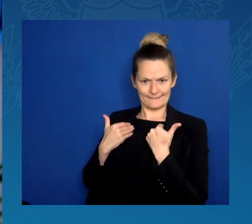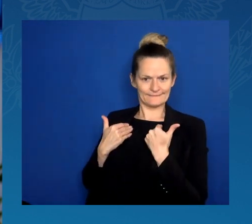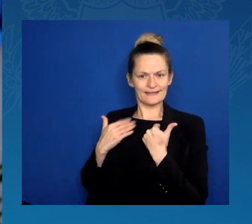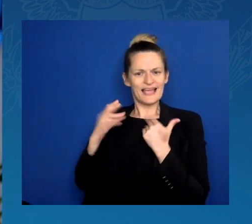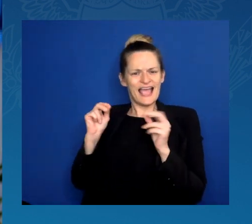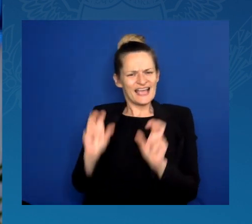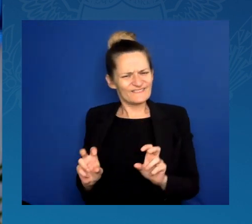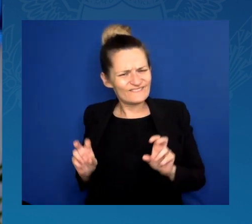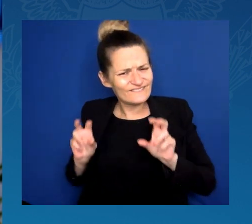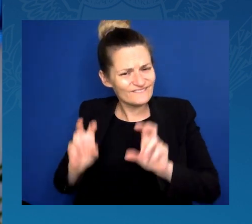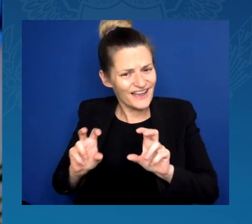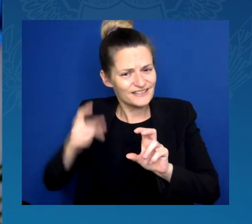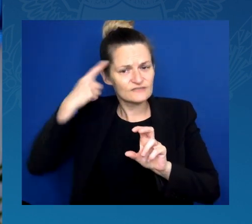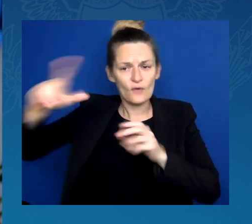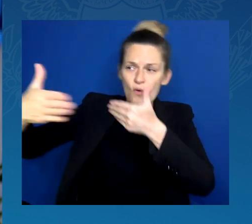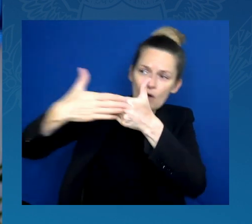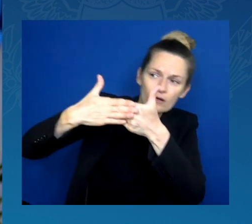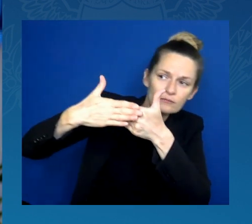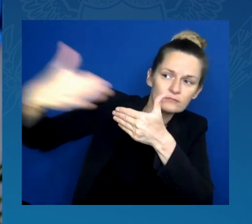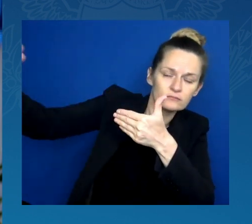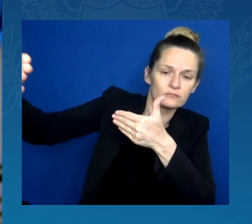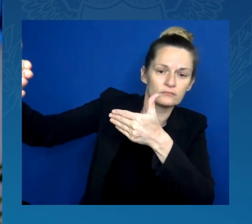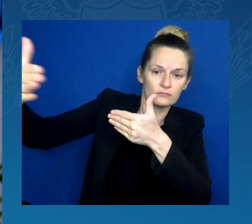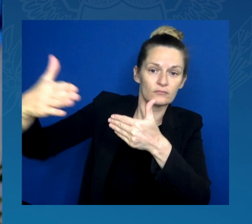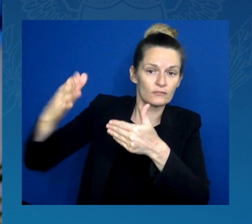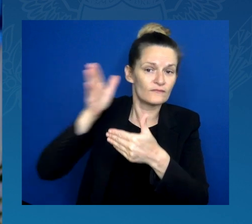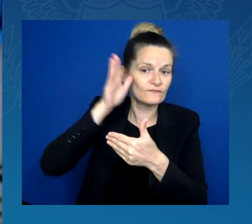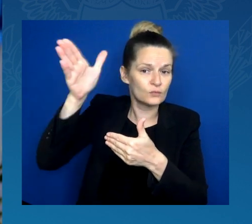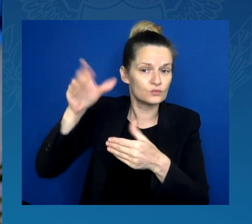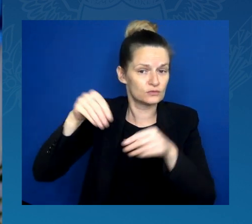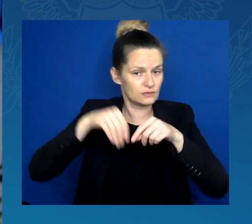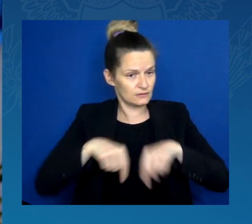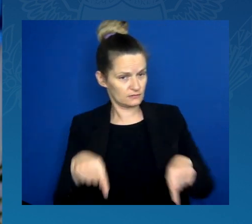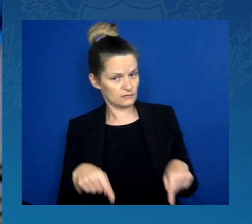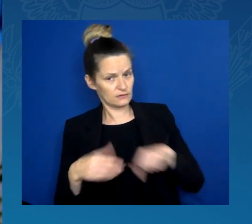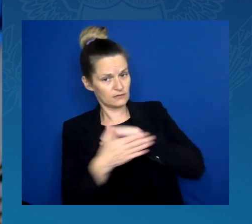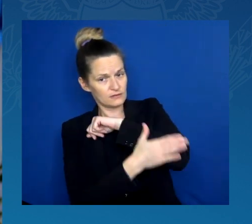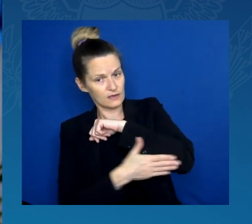And we are guided by the spirit of this labor union